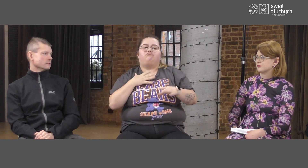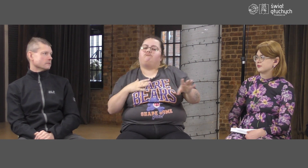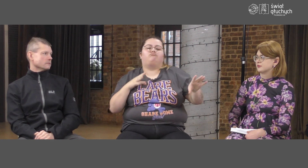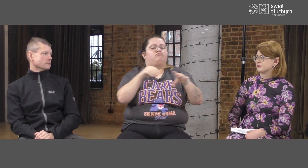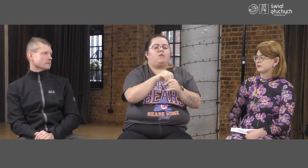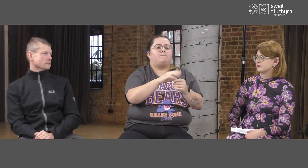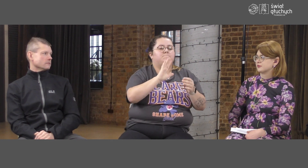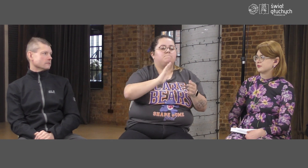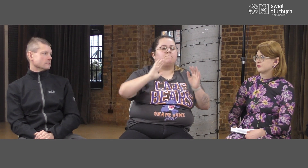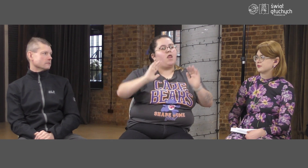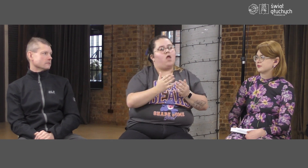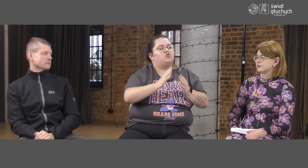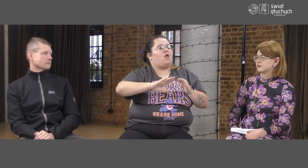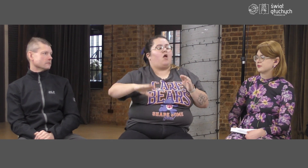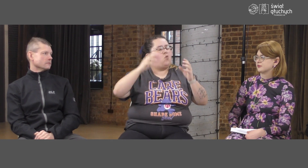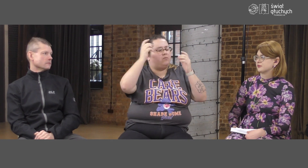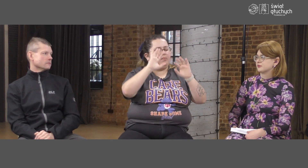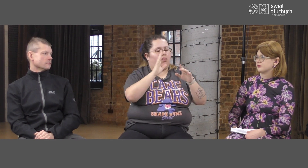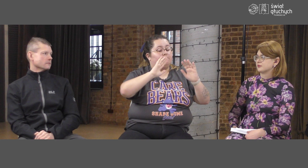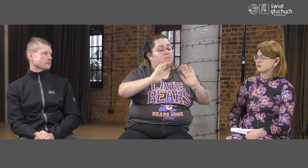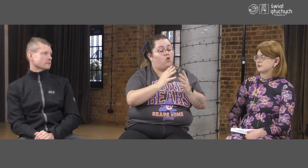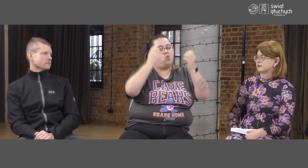these people don't feel like